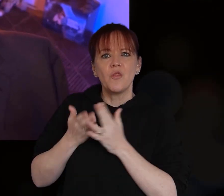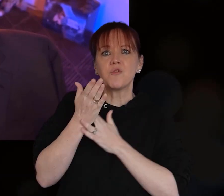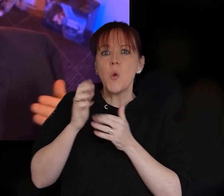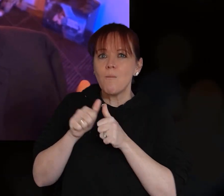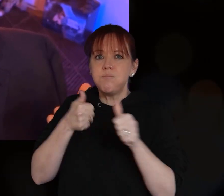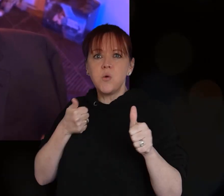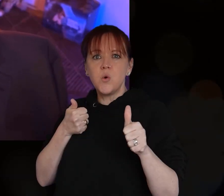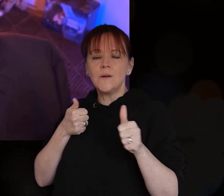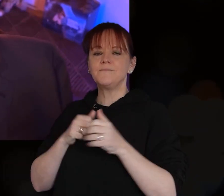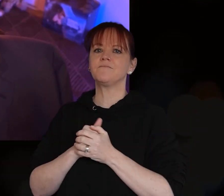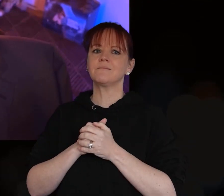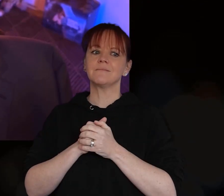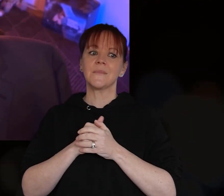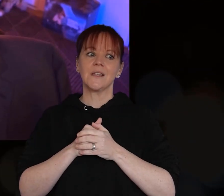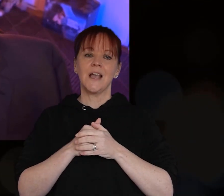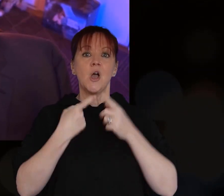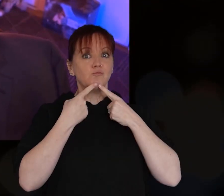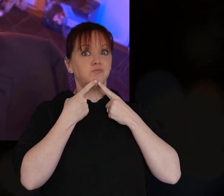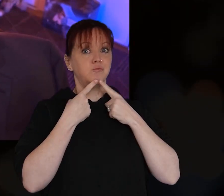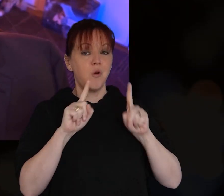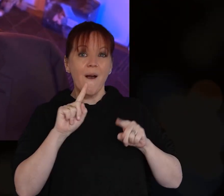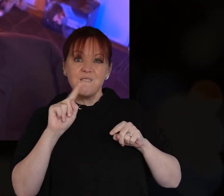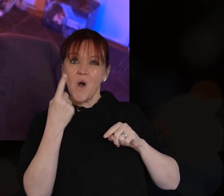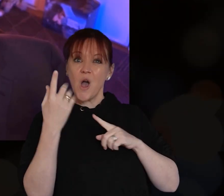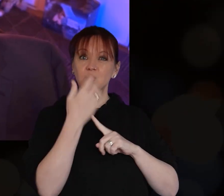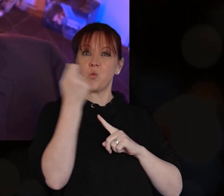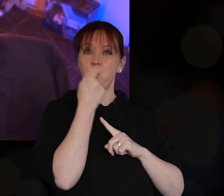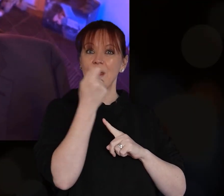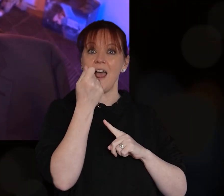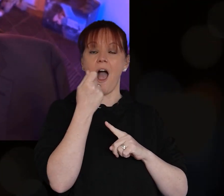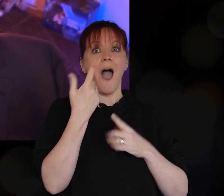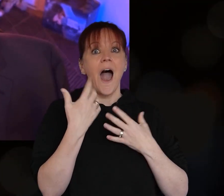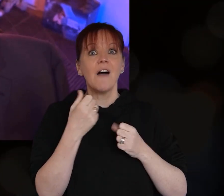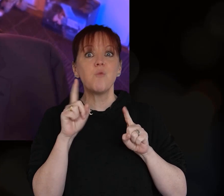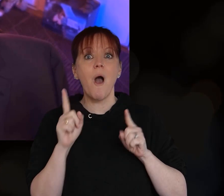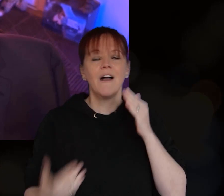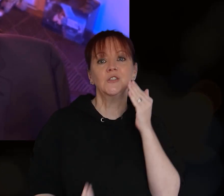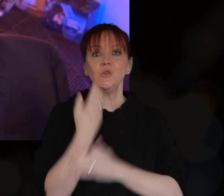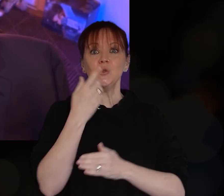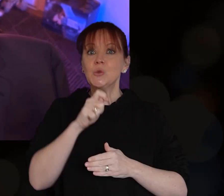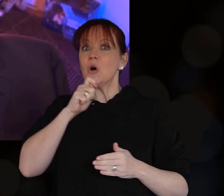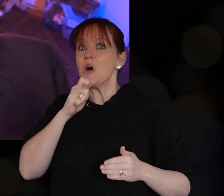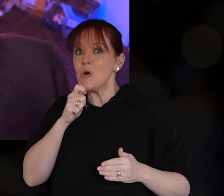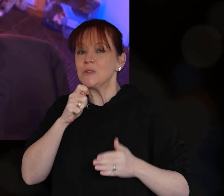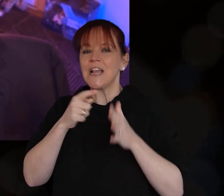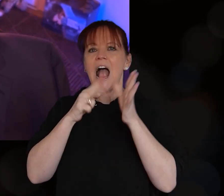To present our first winner of the night, it makes me very happy to introduce a new host joining us for the first time,